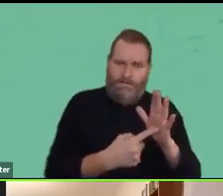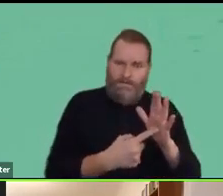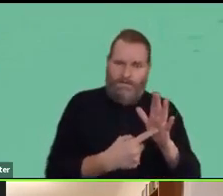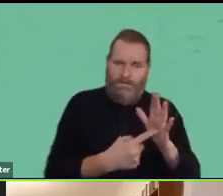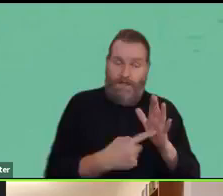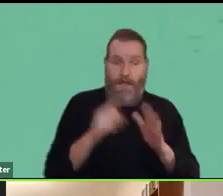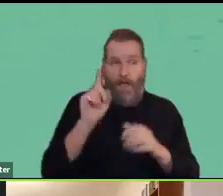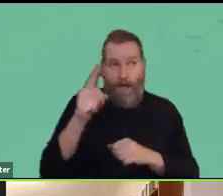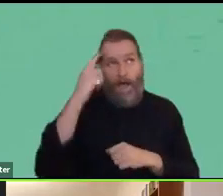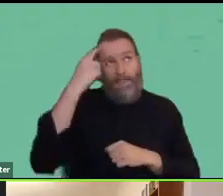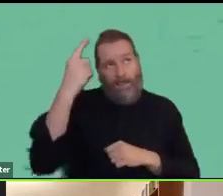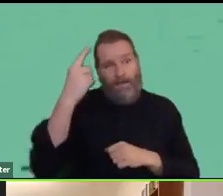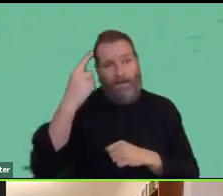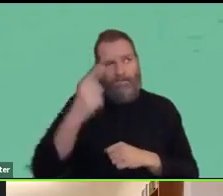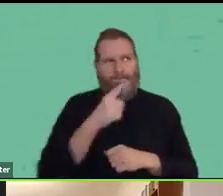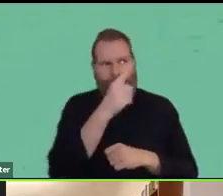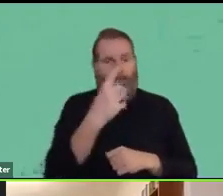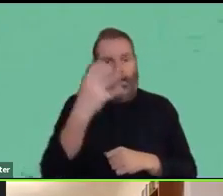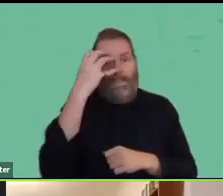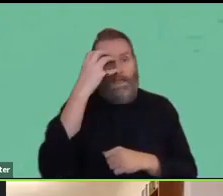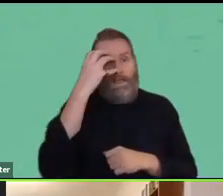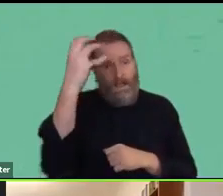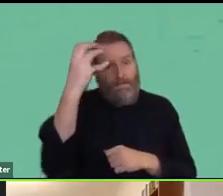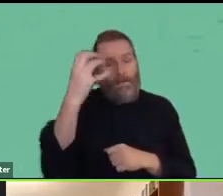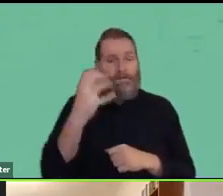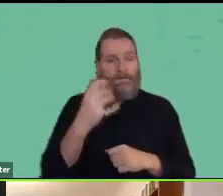is that actually the government starts from a point of view of thinking we can't